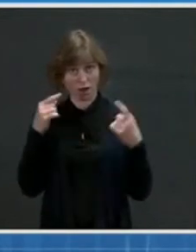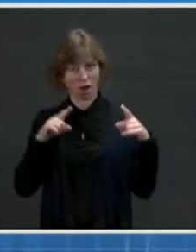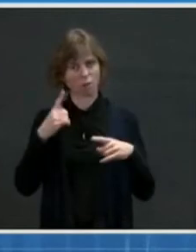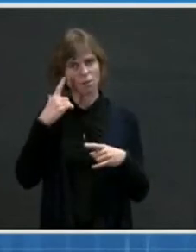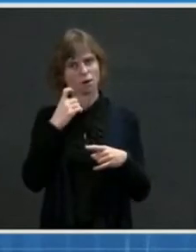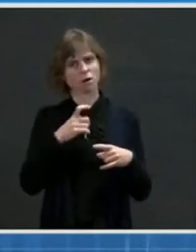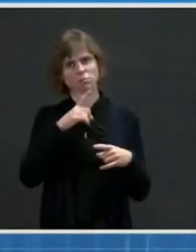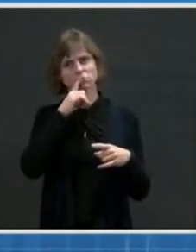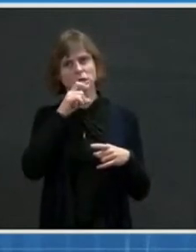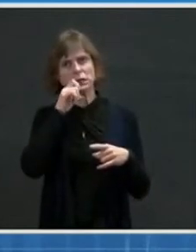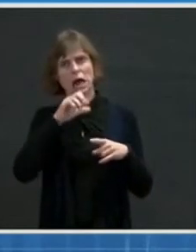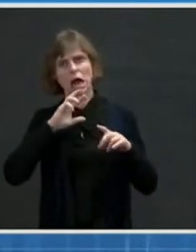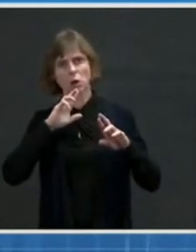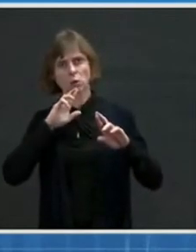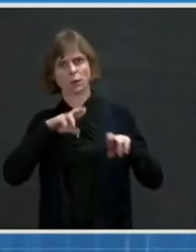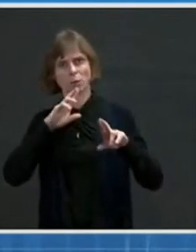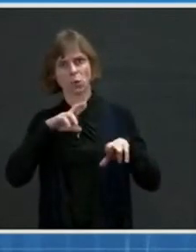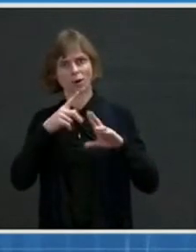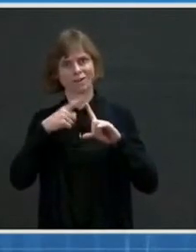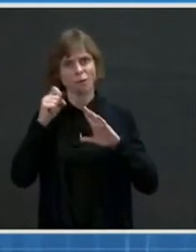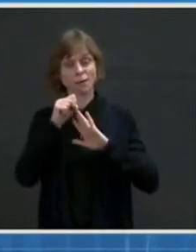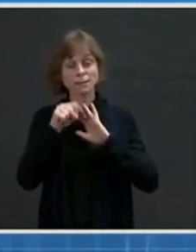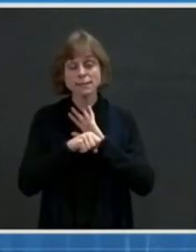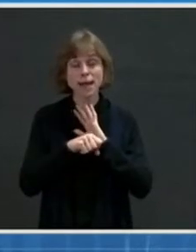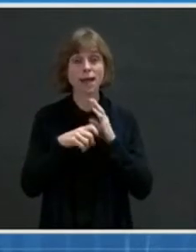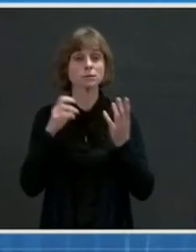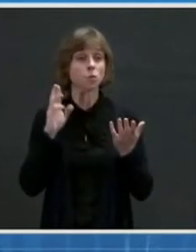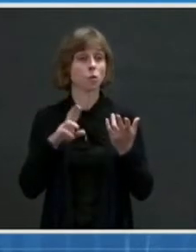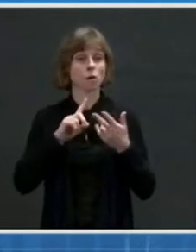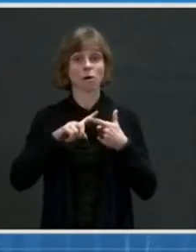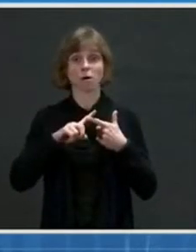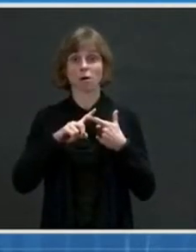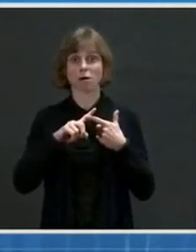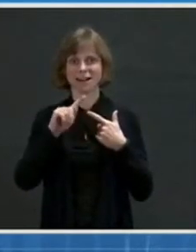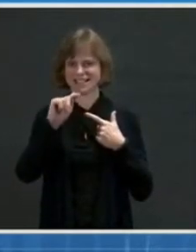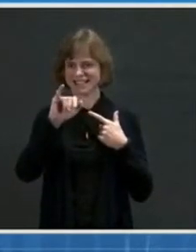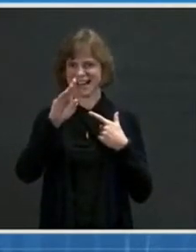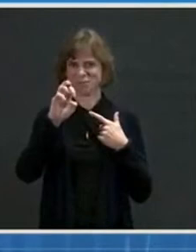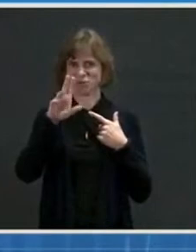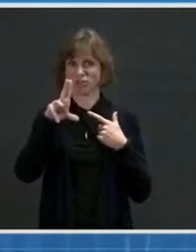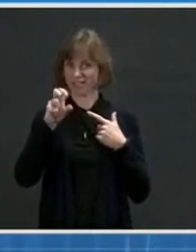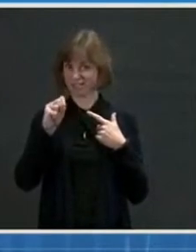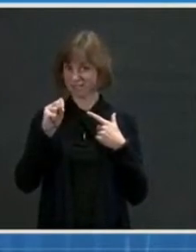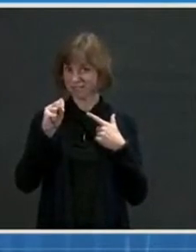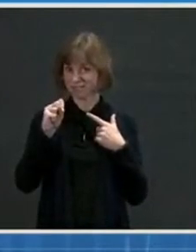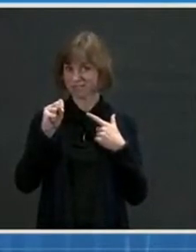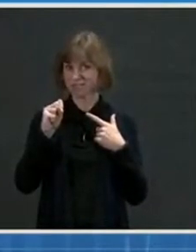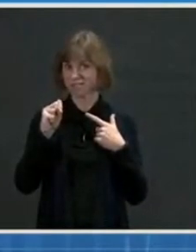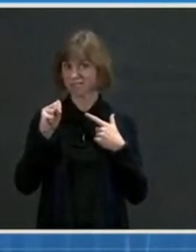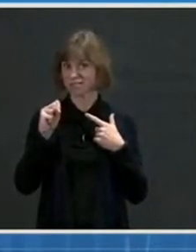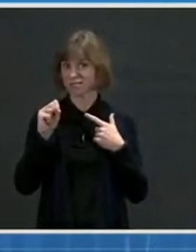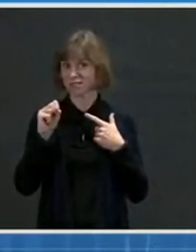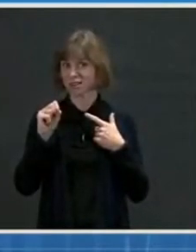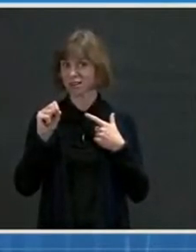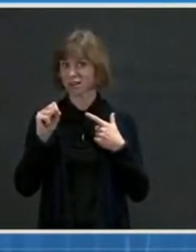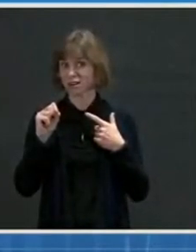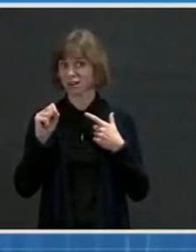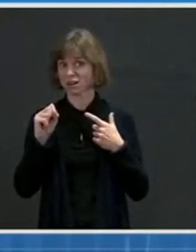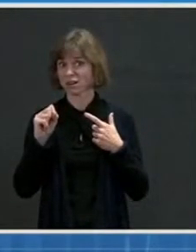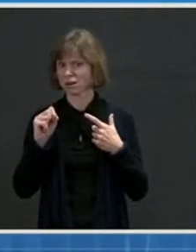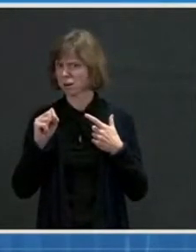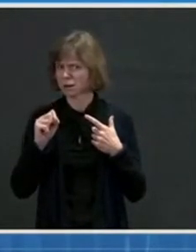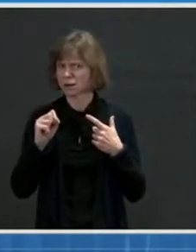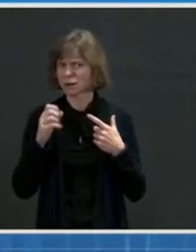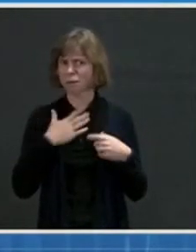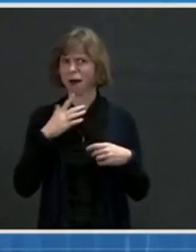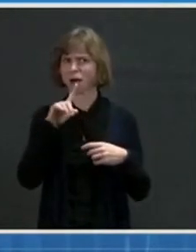THAT WAS DUE TO A LAG OF